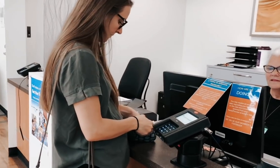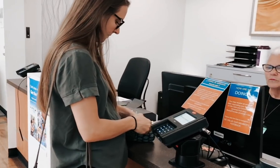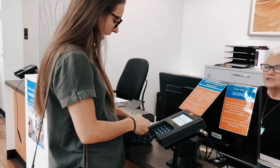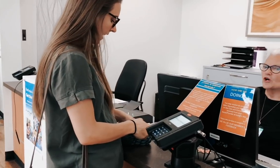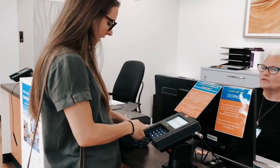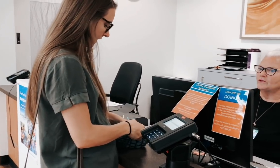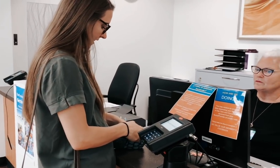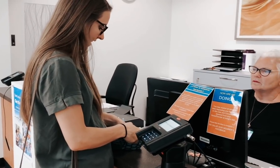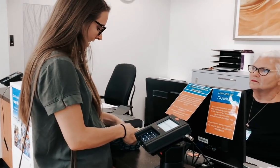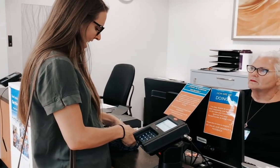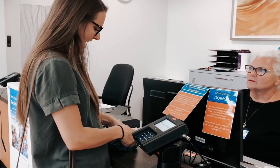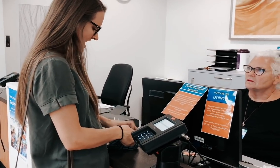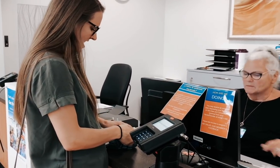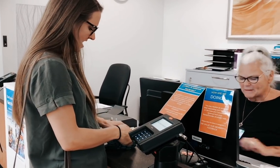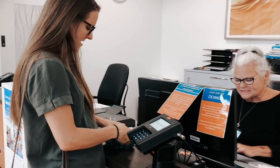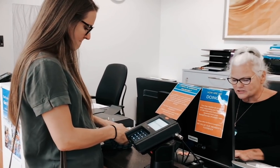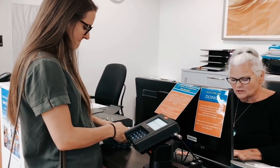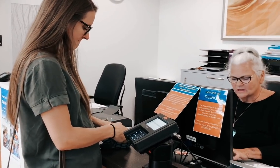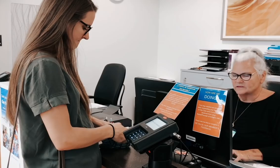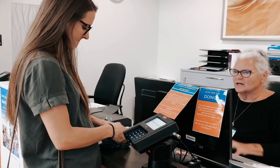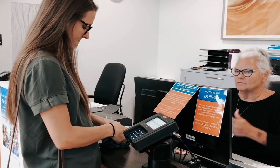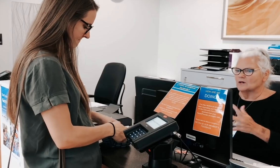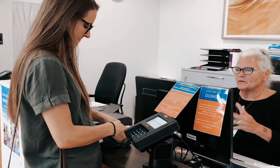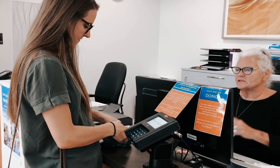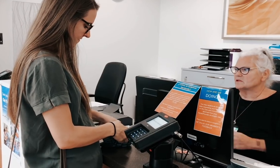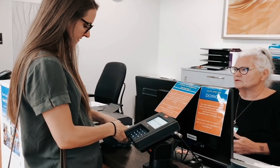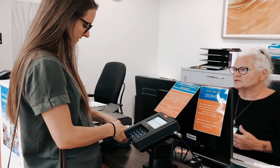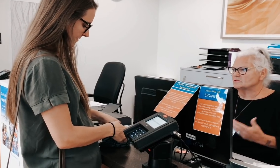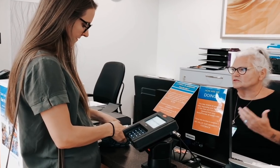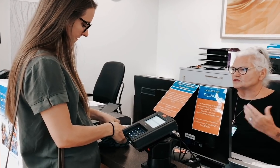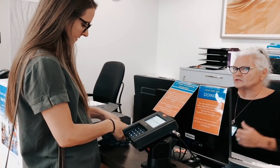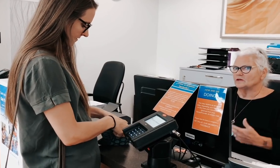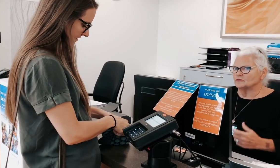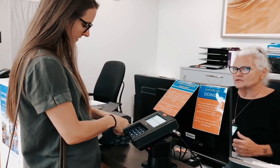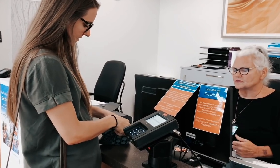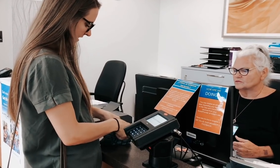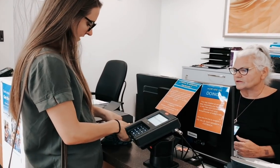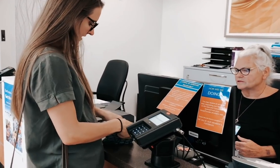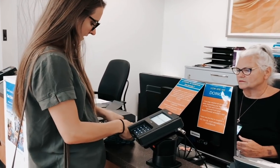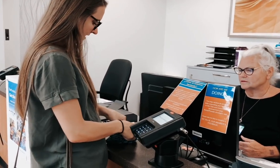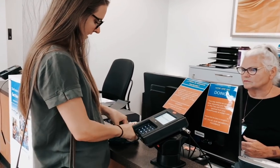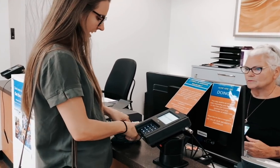Was it hard for you to learn? My sister in law knows some words. She tries.